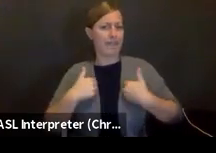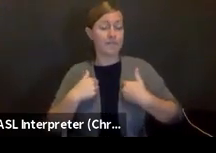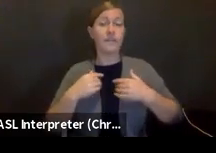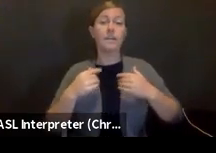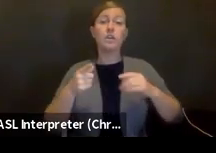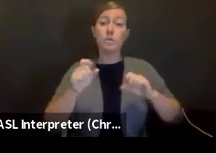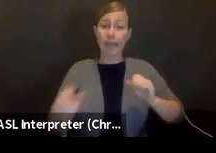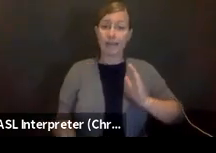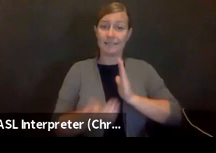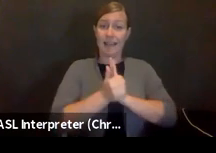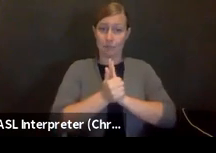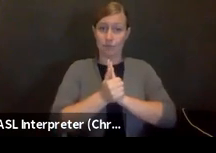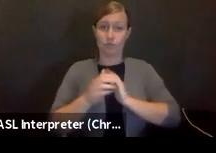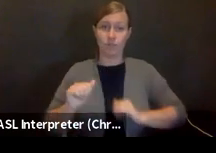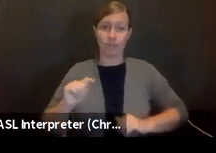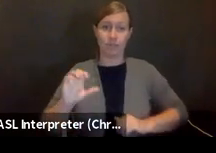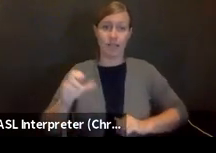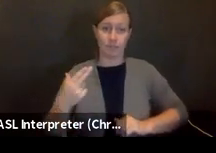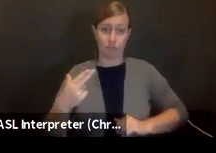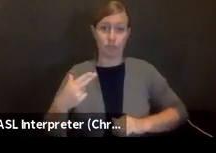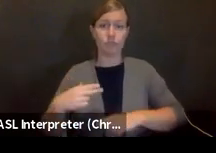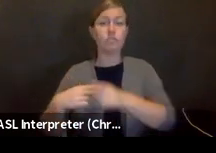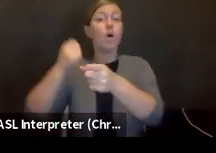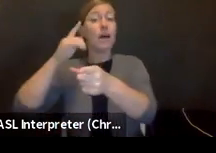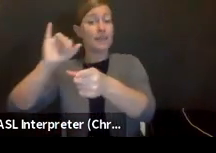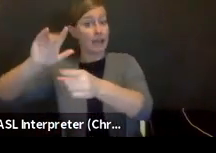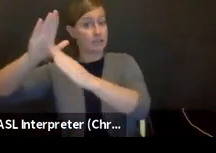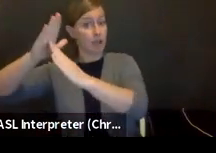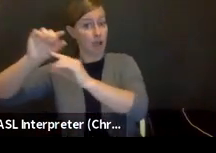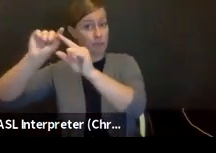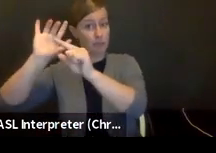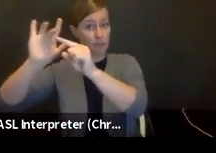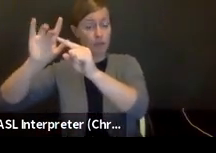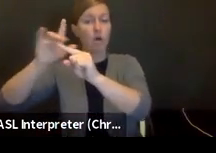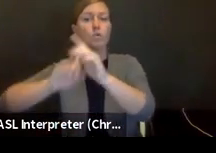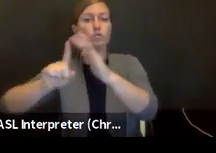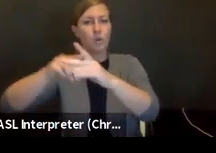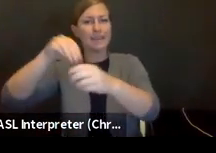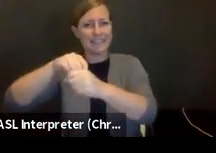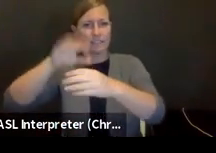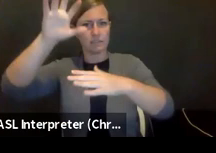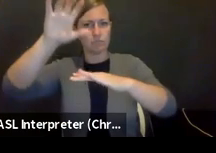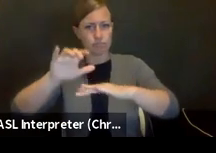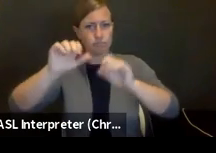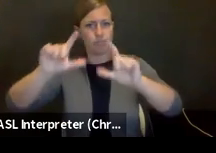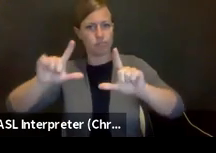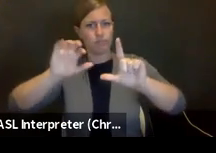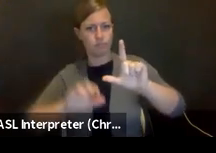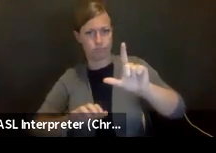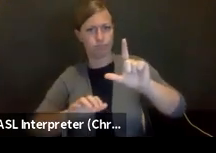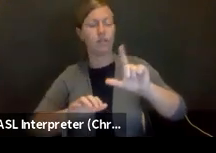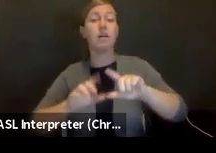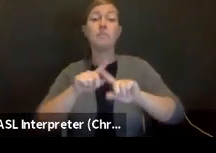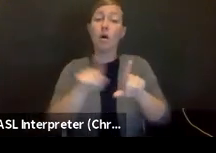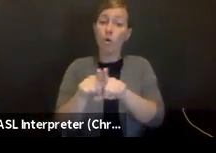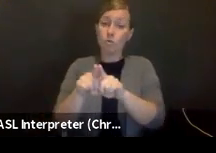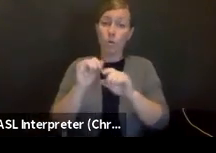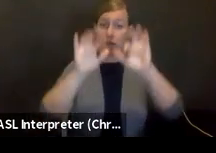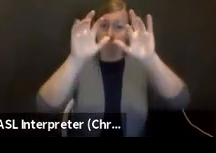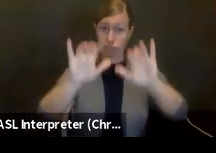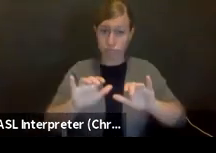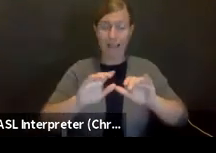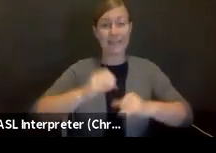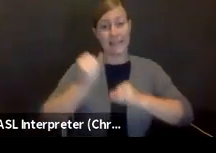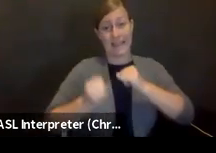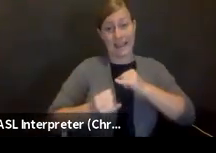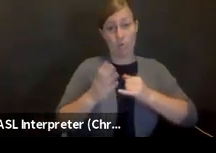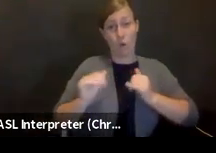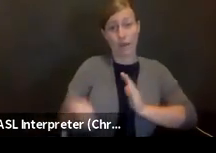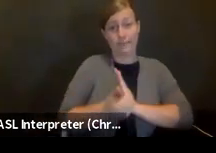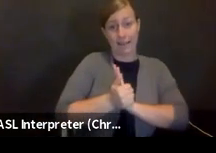ESD 189 - Amy Colburn: So if you go up to the top and insert content, it does it in line. So it's within the text. You can also attach things that show up at the bottom, using the features down below so I can attach a file.